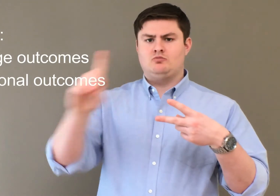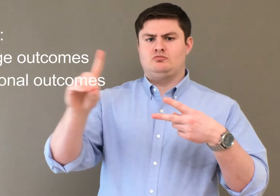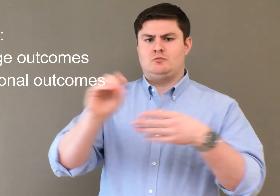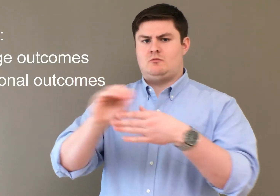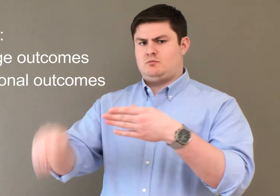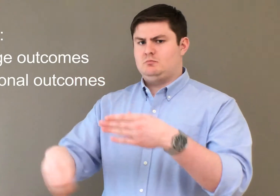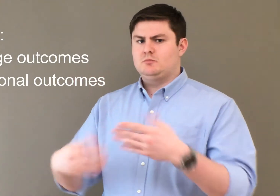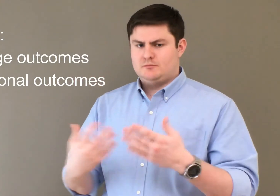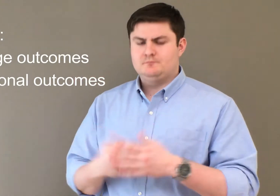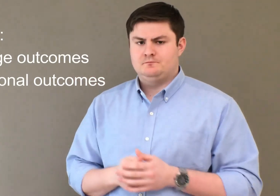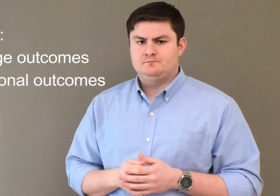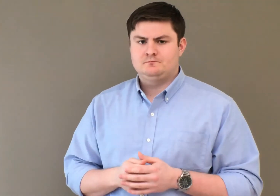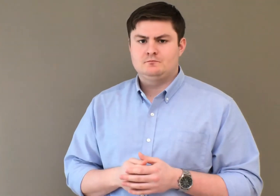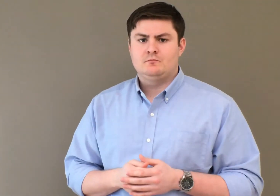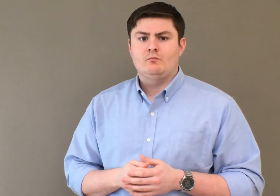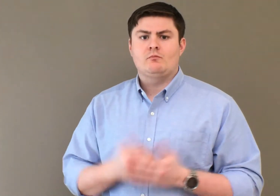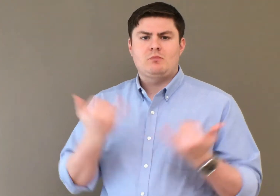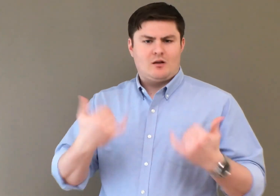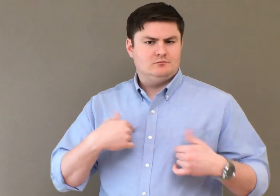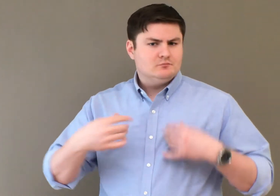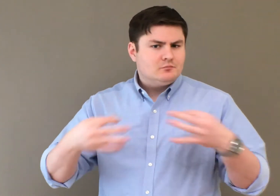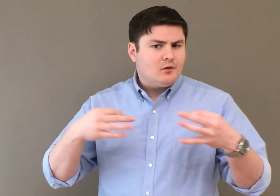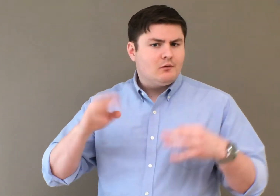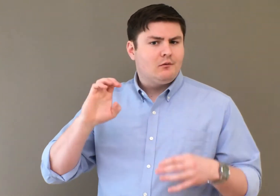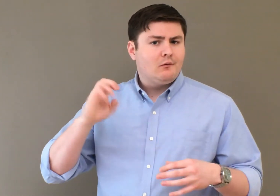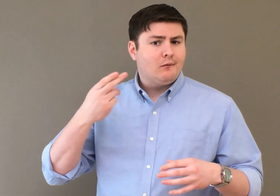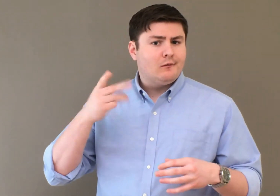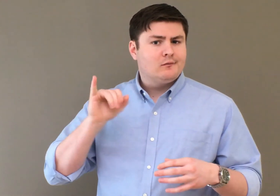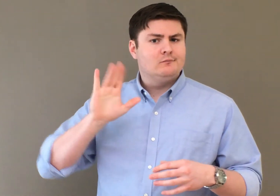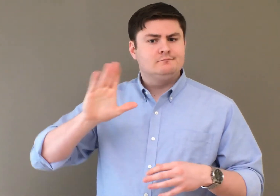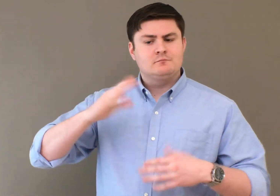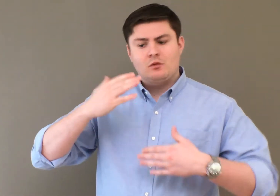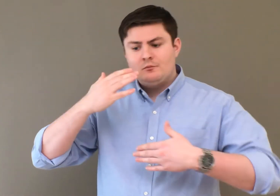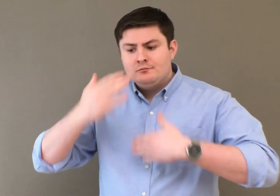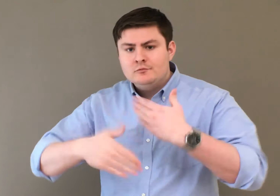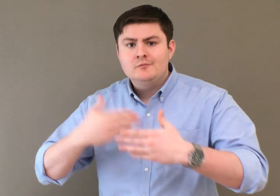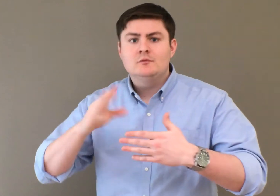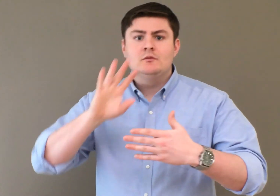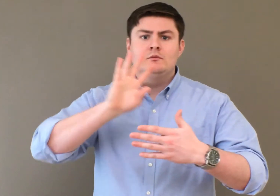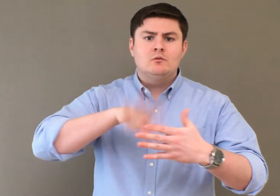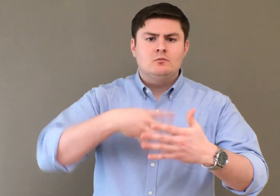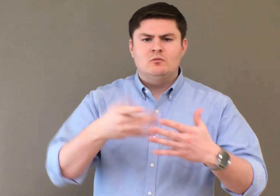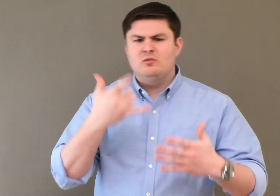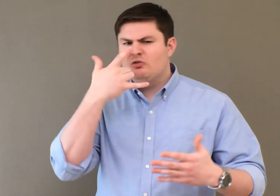Now I’ll explain a little bit about the EHDI process and the time line for that process,